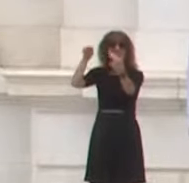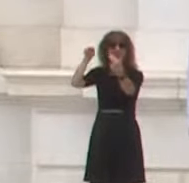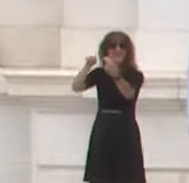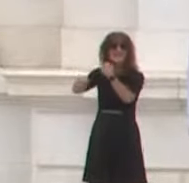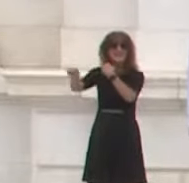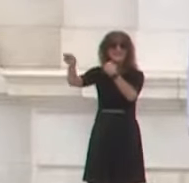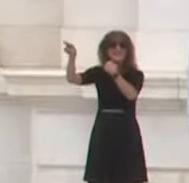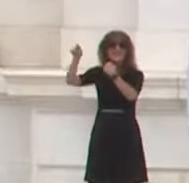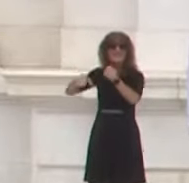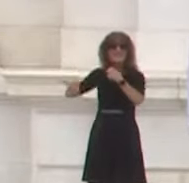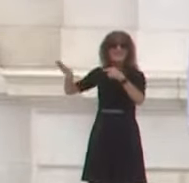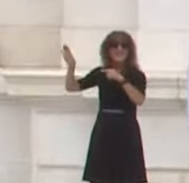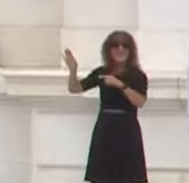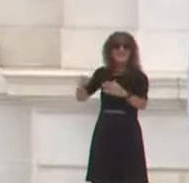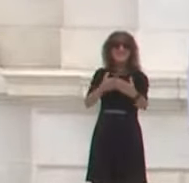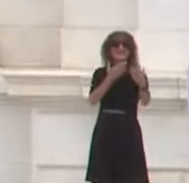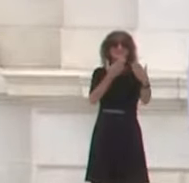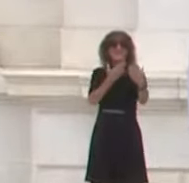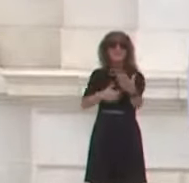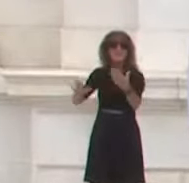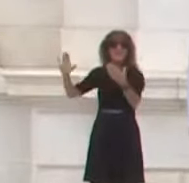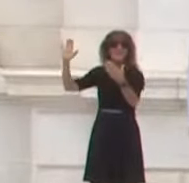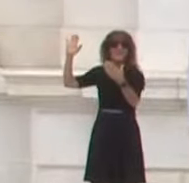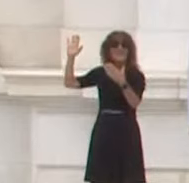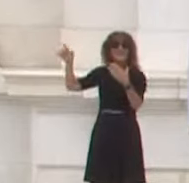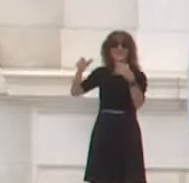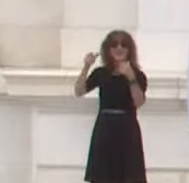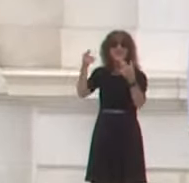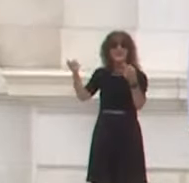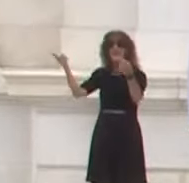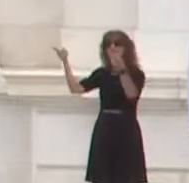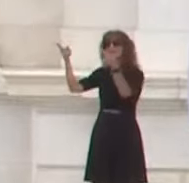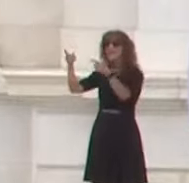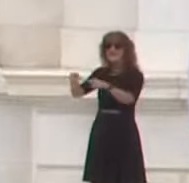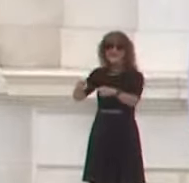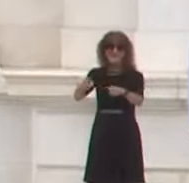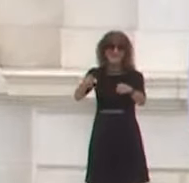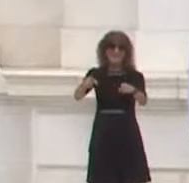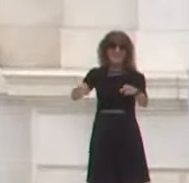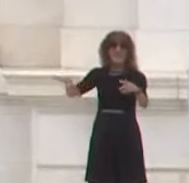Nobody living can make me turn back